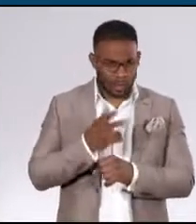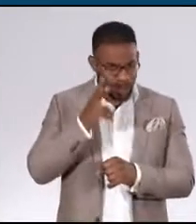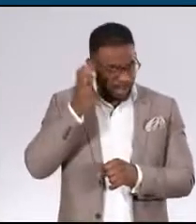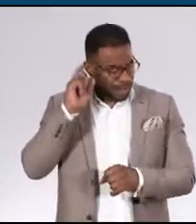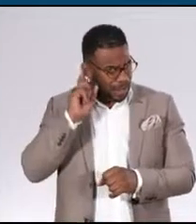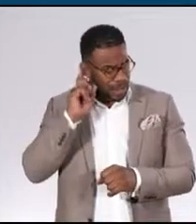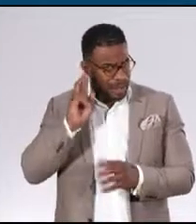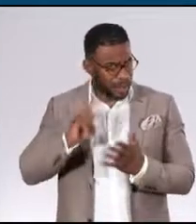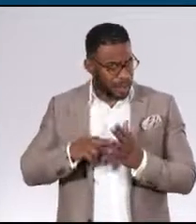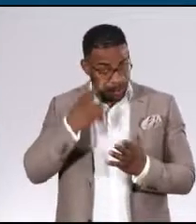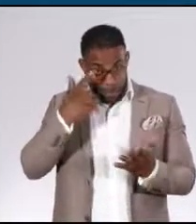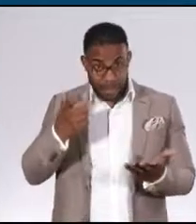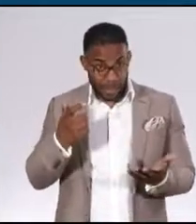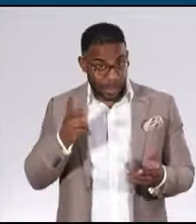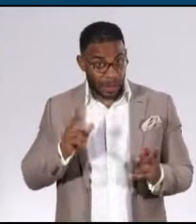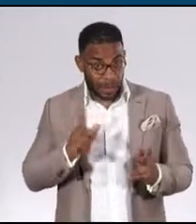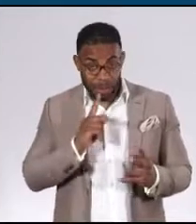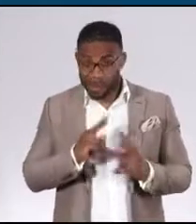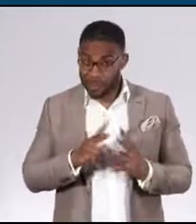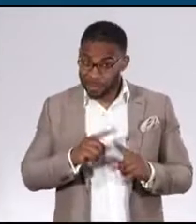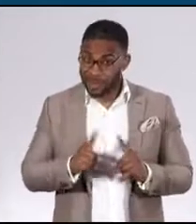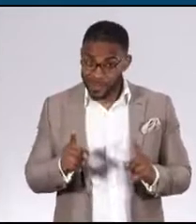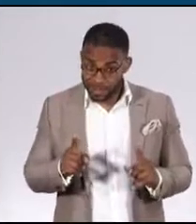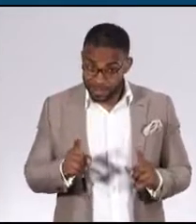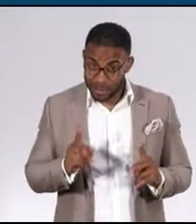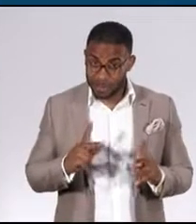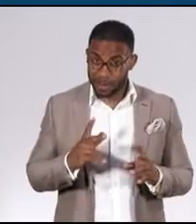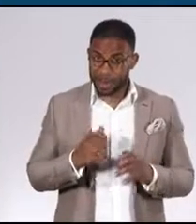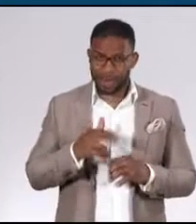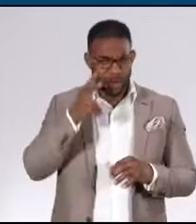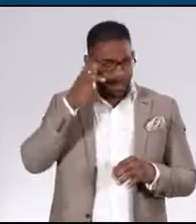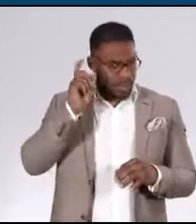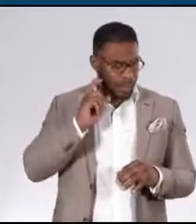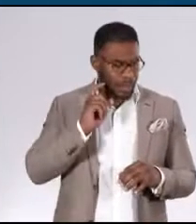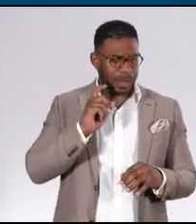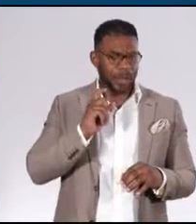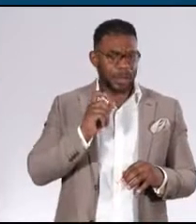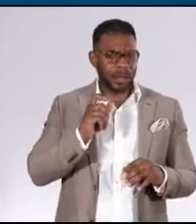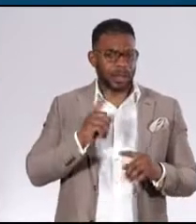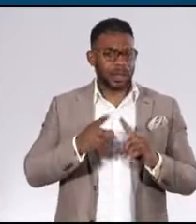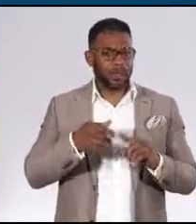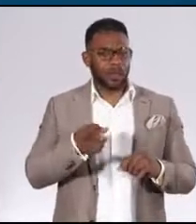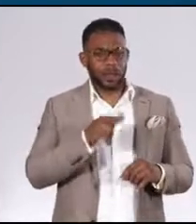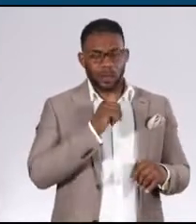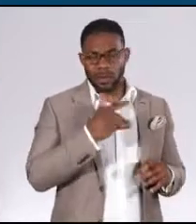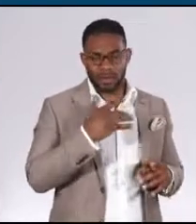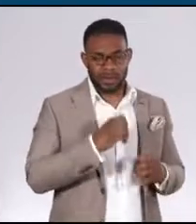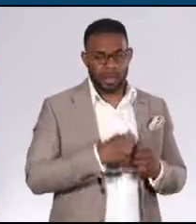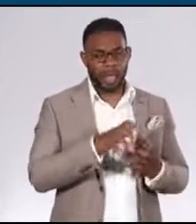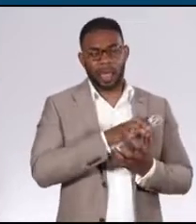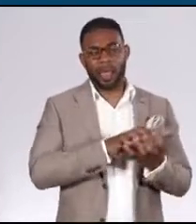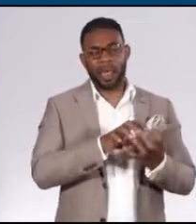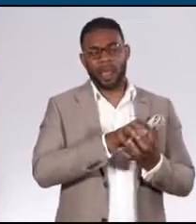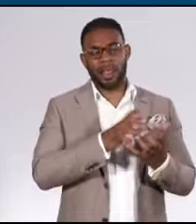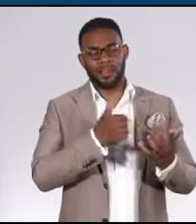because people are very different. People get hearing aids are greater from those who don't. It's very hard disentangle that. Just from observational data,